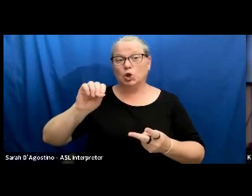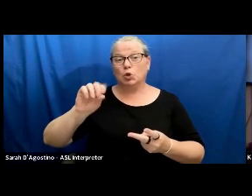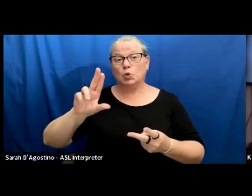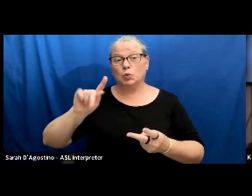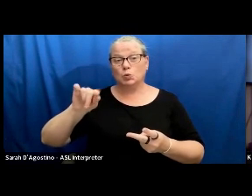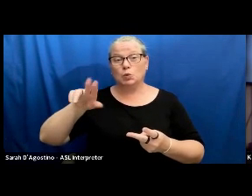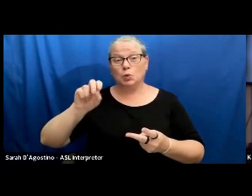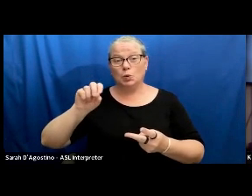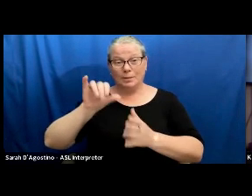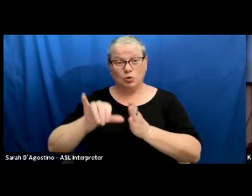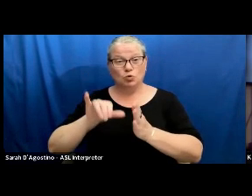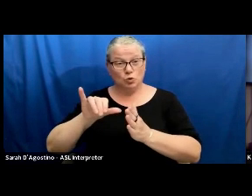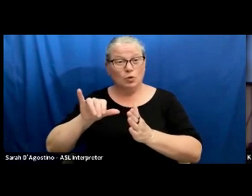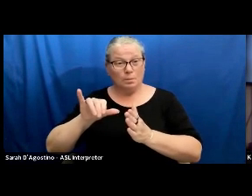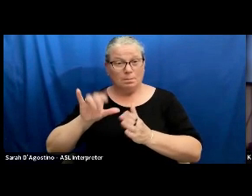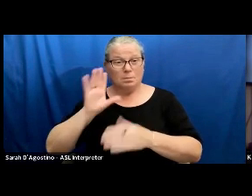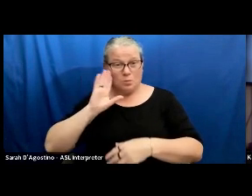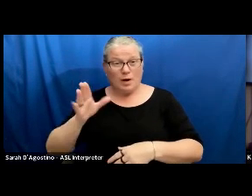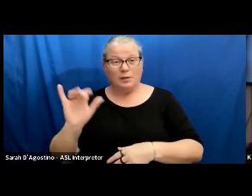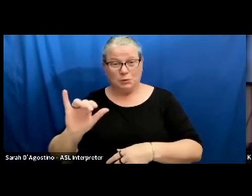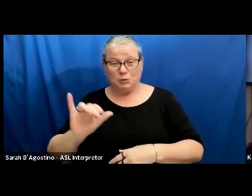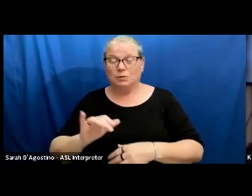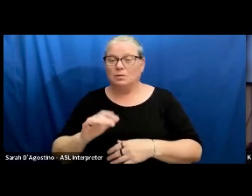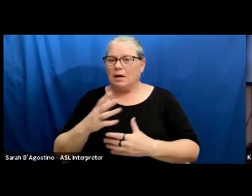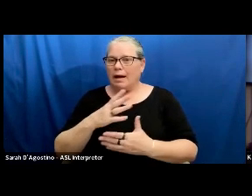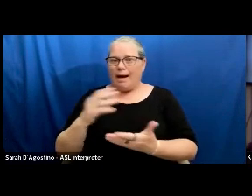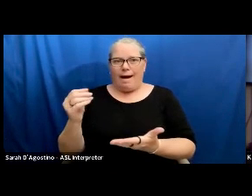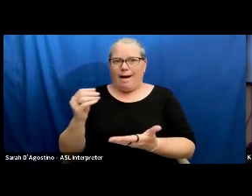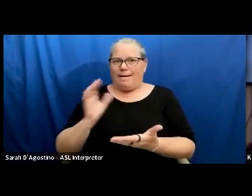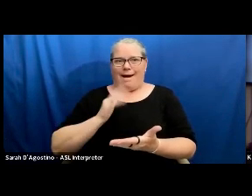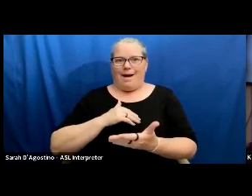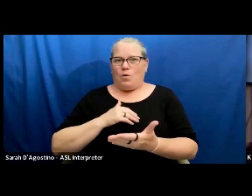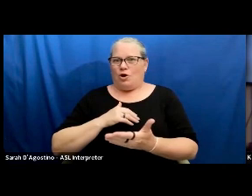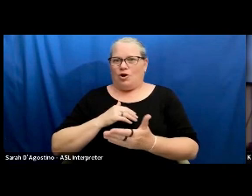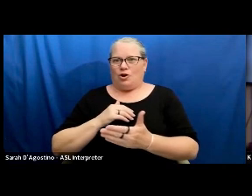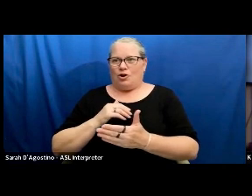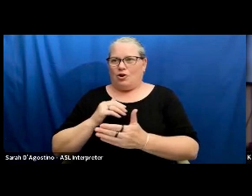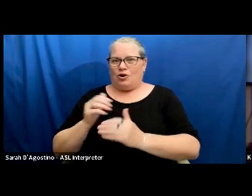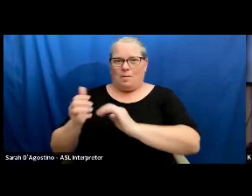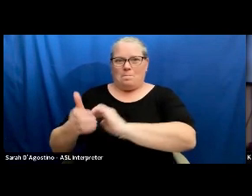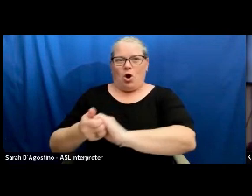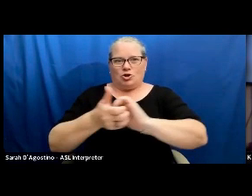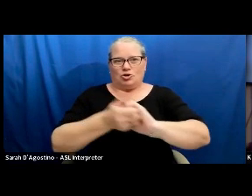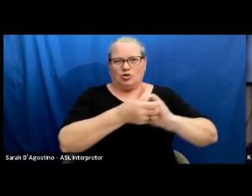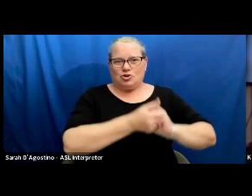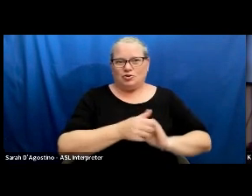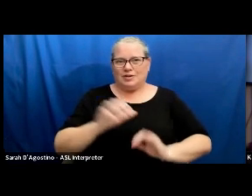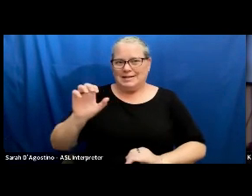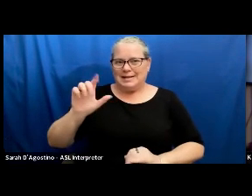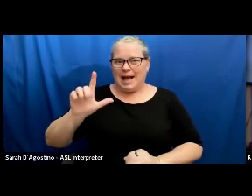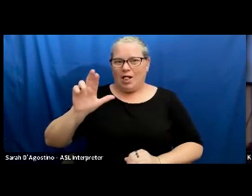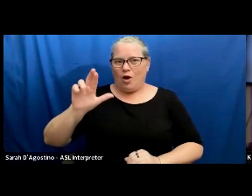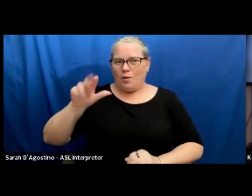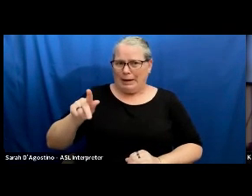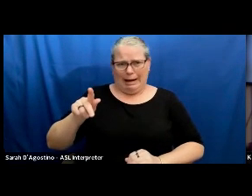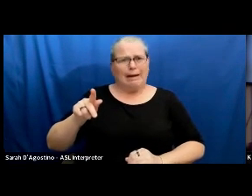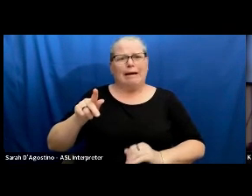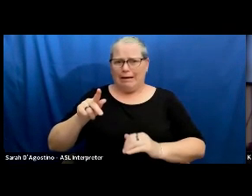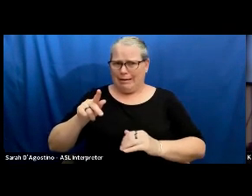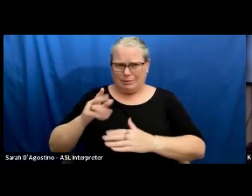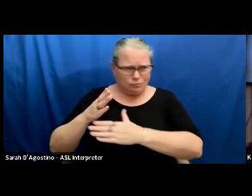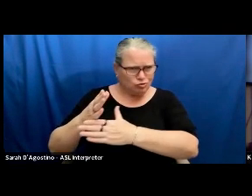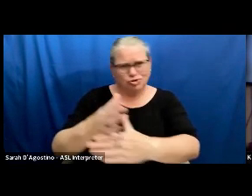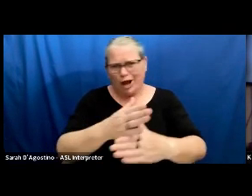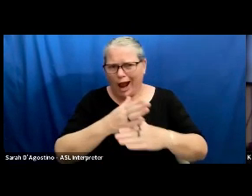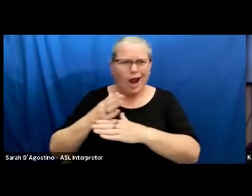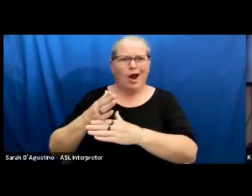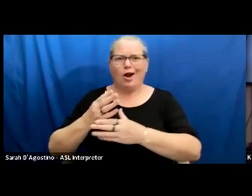and we would love for our partners like clrp to share it widely because the more people in our